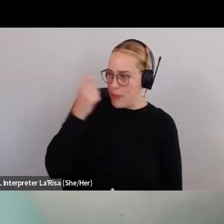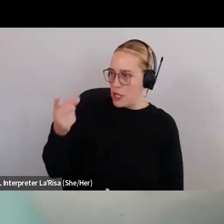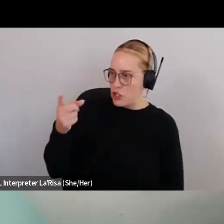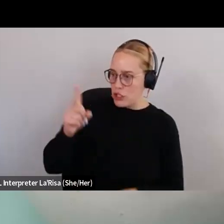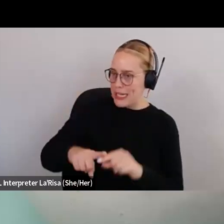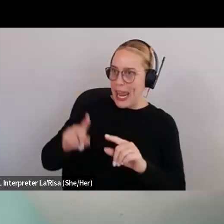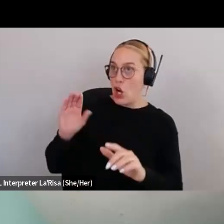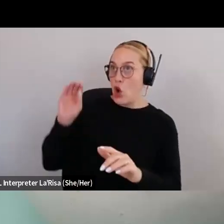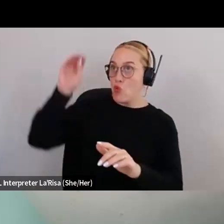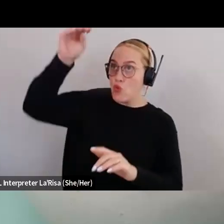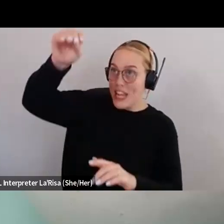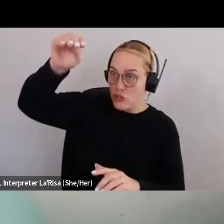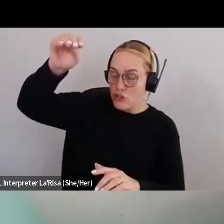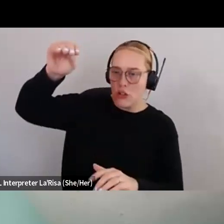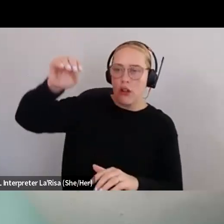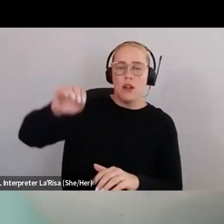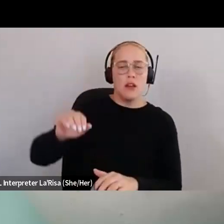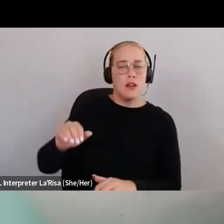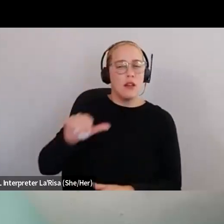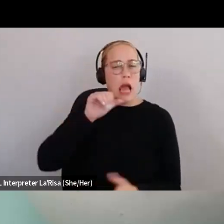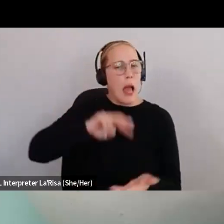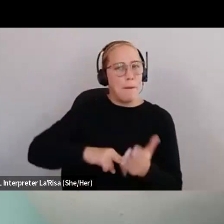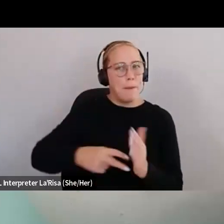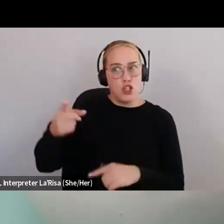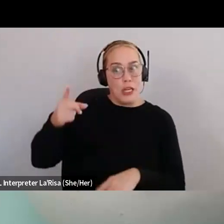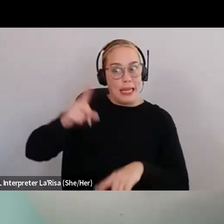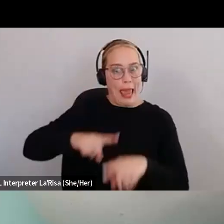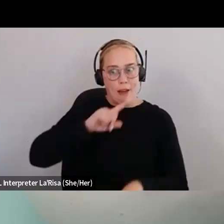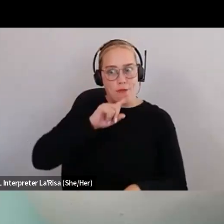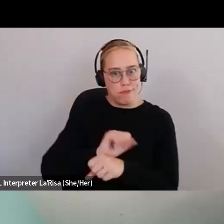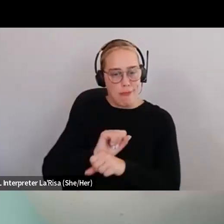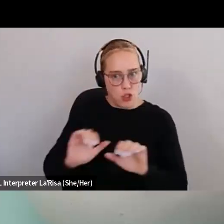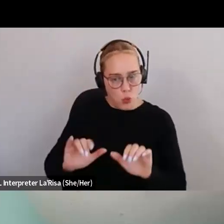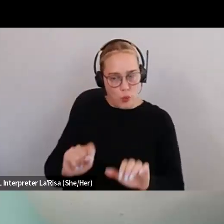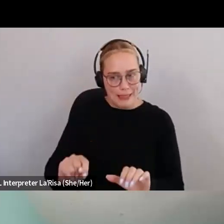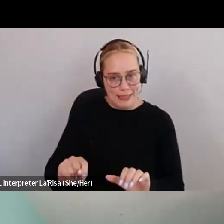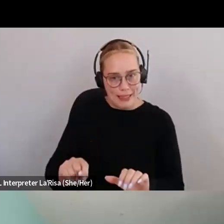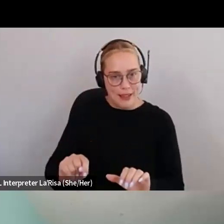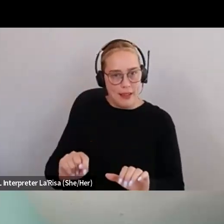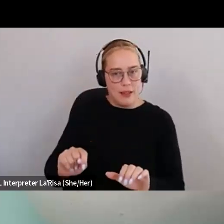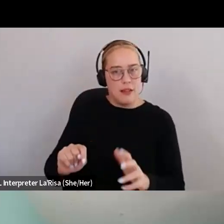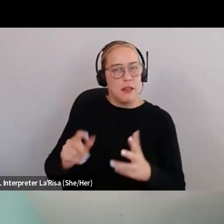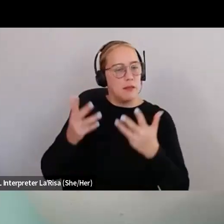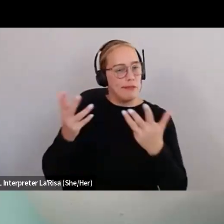: Right, but presumably she can't sort the mail because she can't reach the mail, not because she's incapable of sorting the mail.